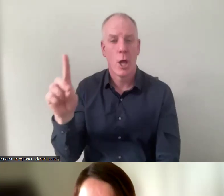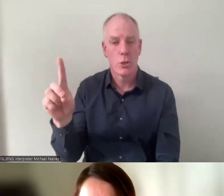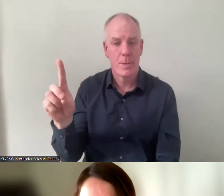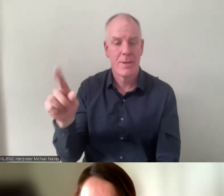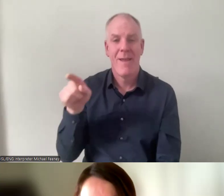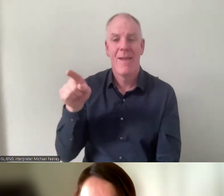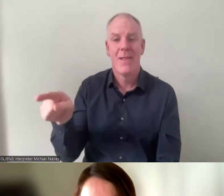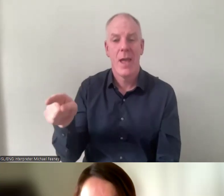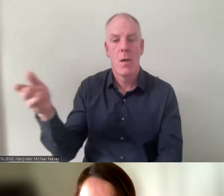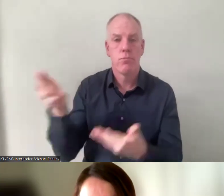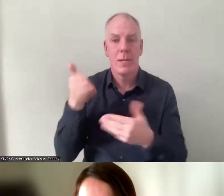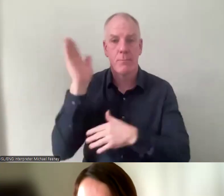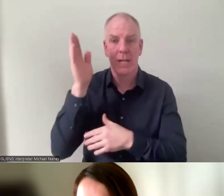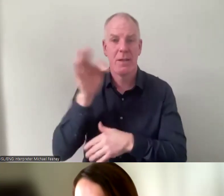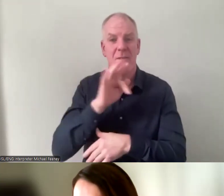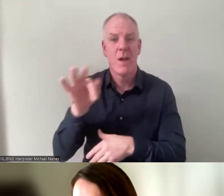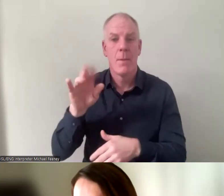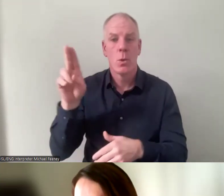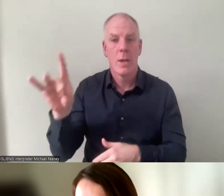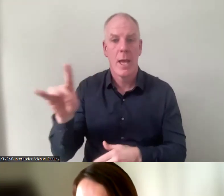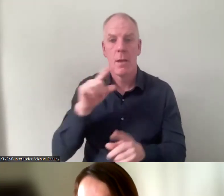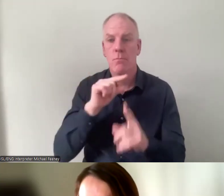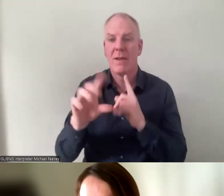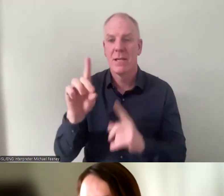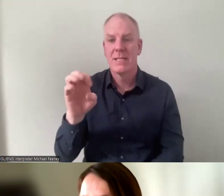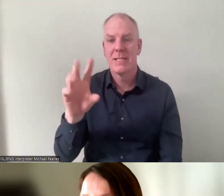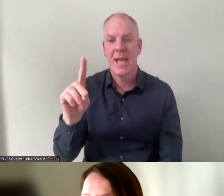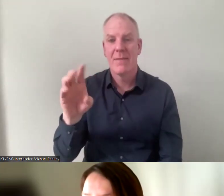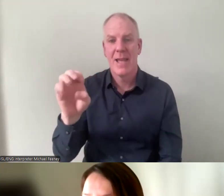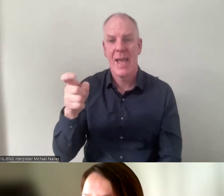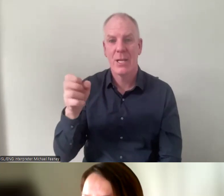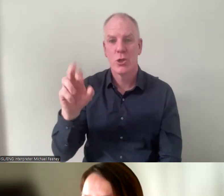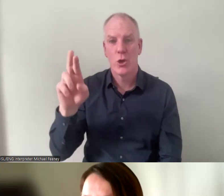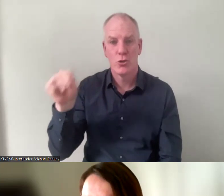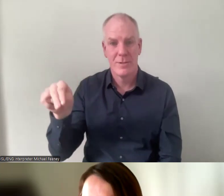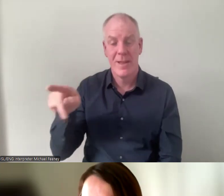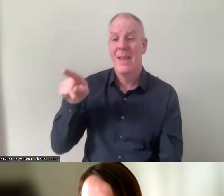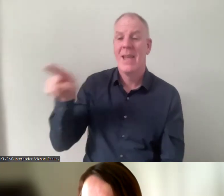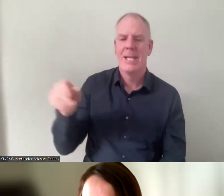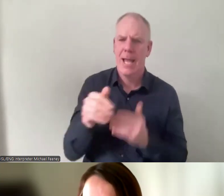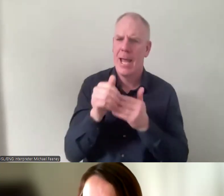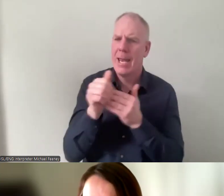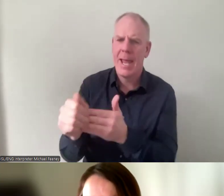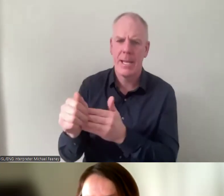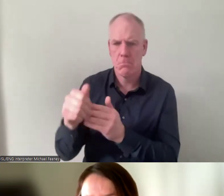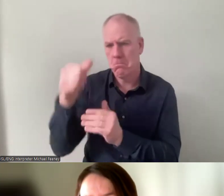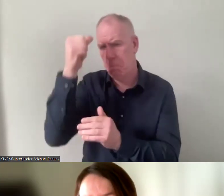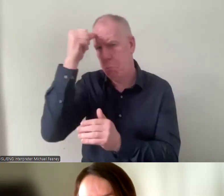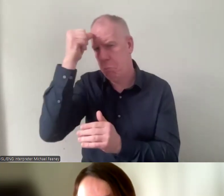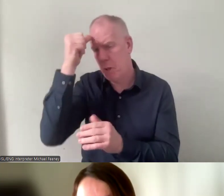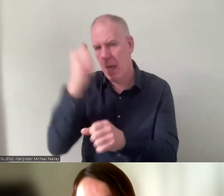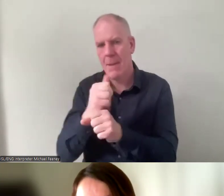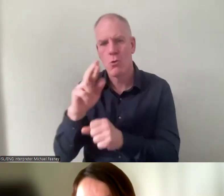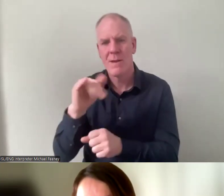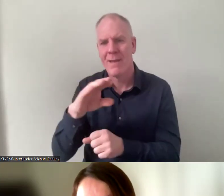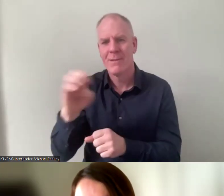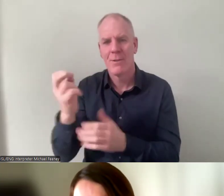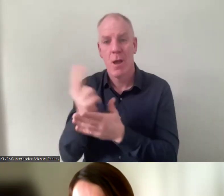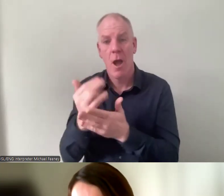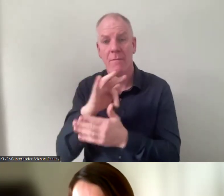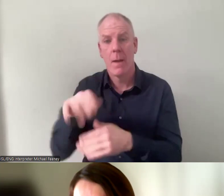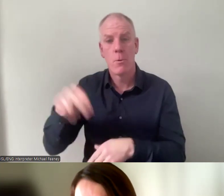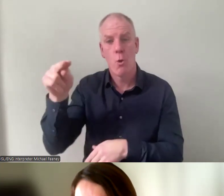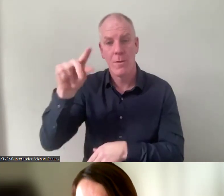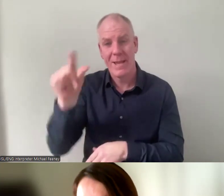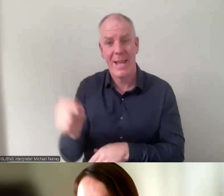over a speaker from the UK. His name is Professor David Ekserdijian, and he's one of the leading authorities on Renaissance art in northern Italy at this time, he's going